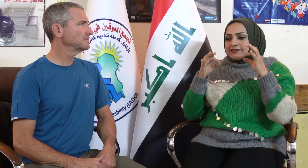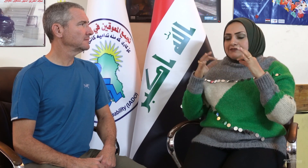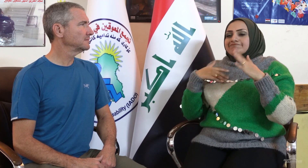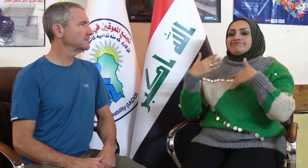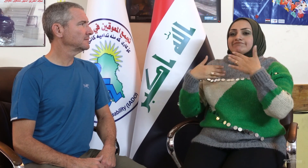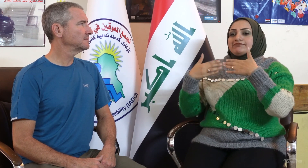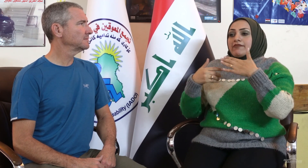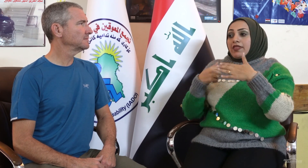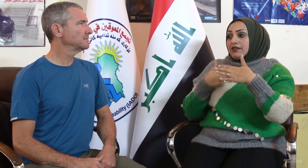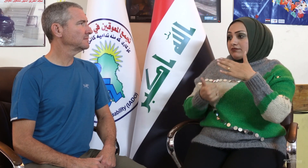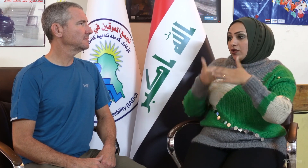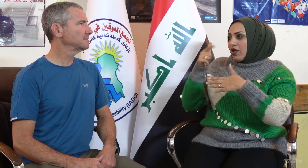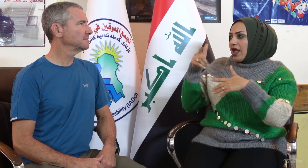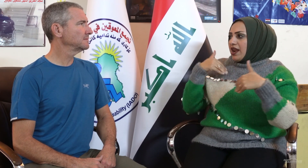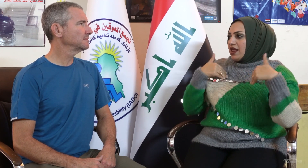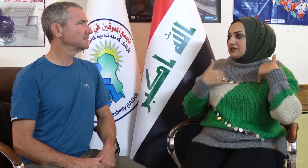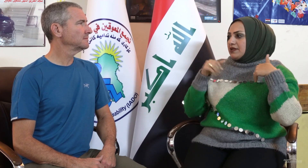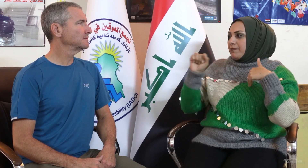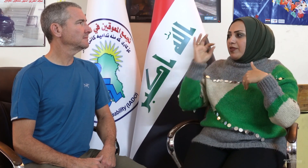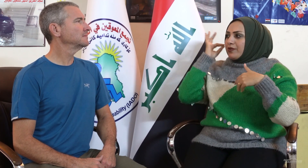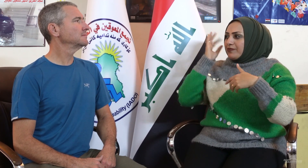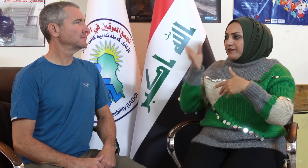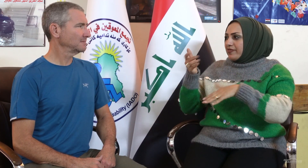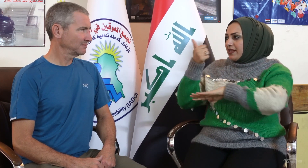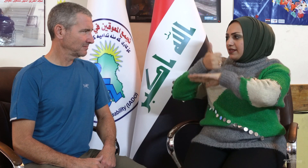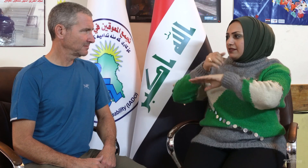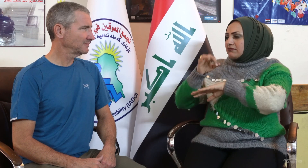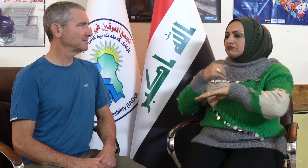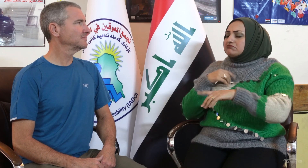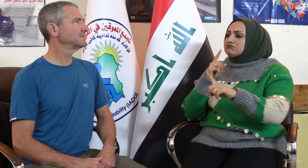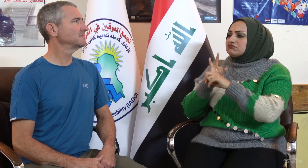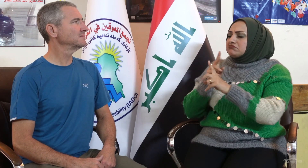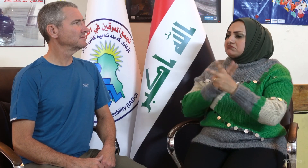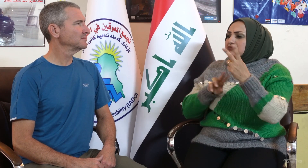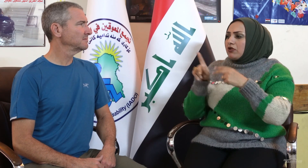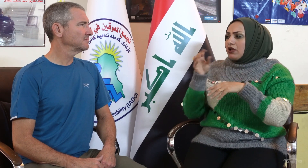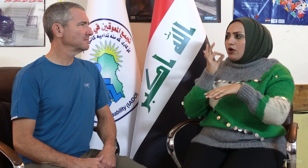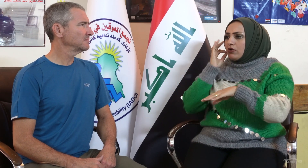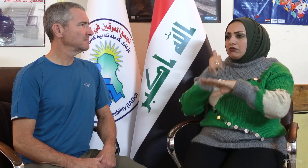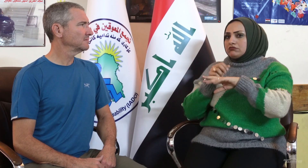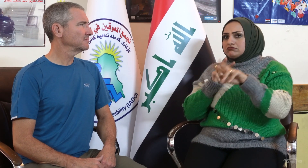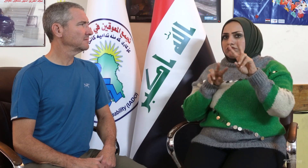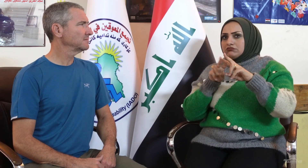When it comes to disability, working with hearing people can be challenging